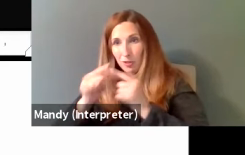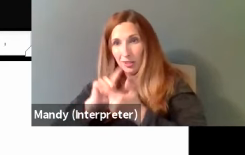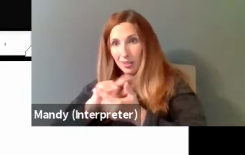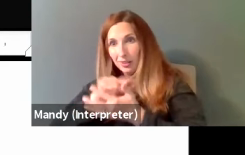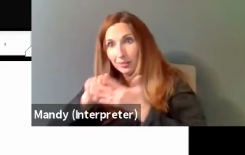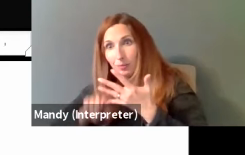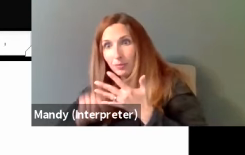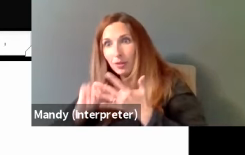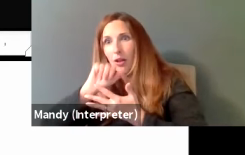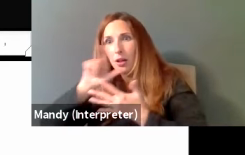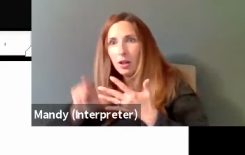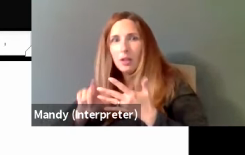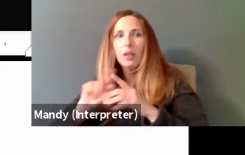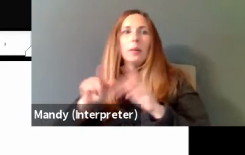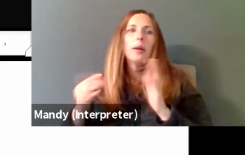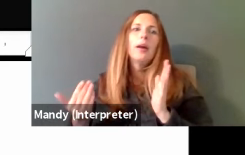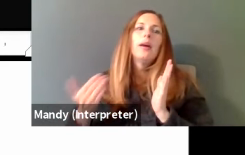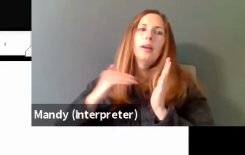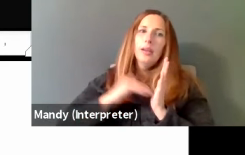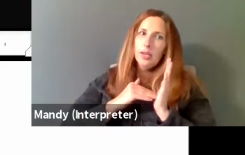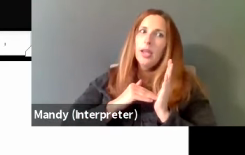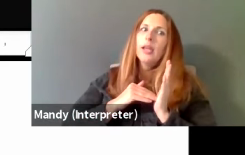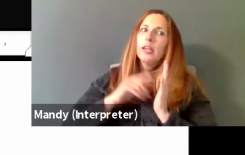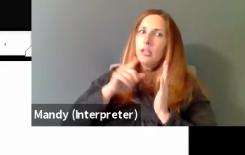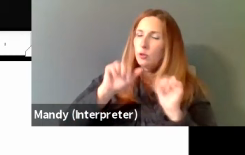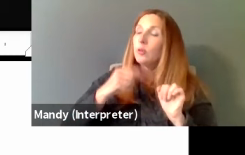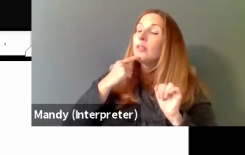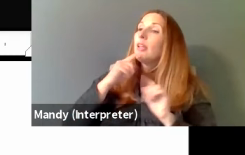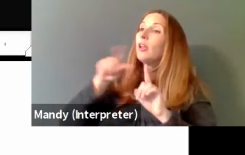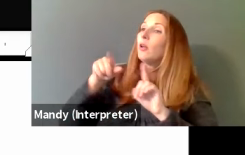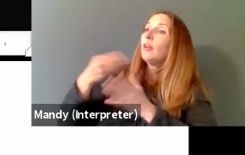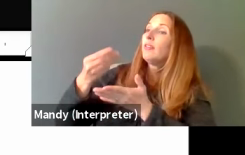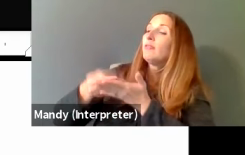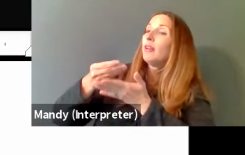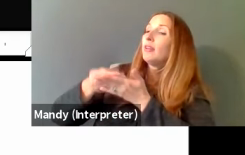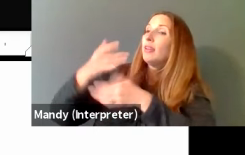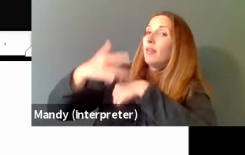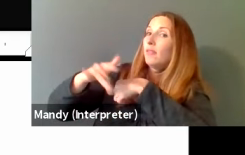but here's again where you can say as funding becomes available for the future,